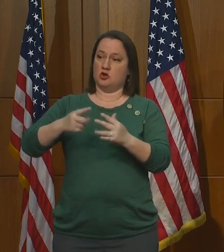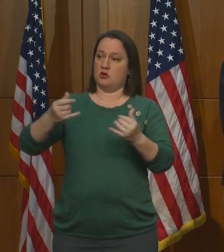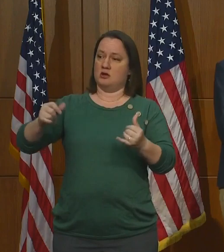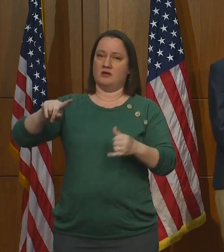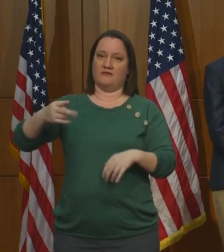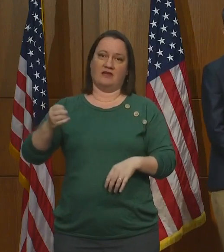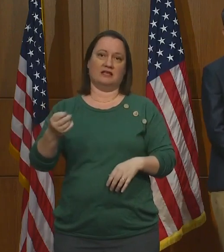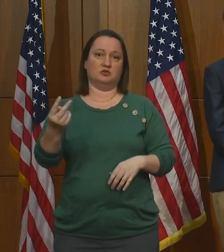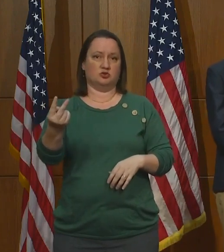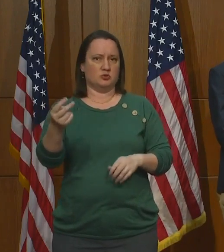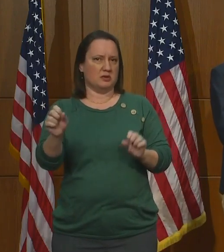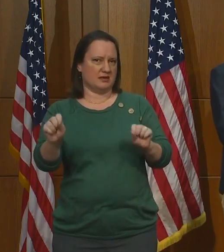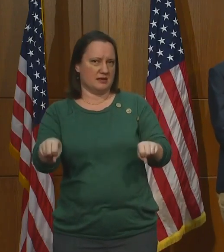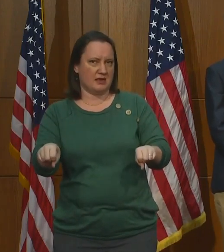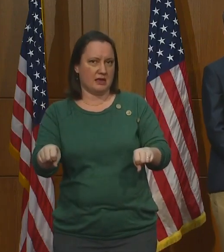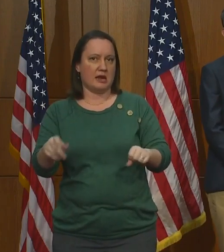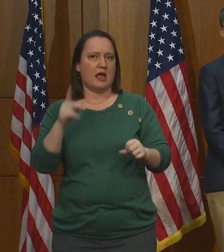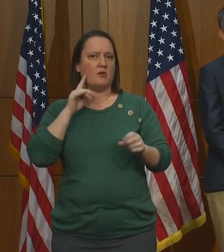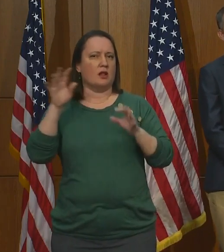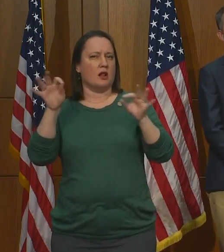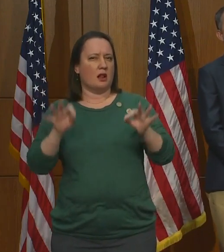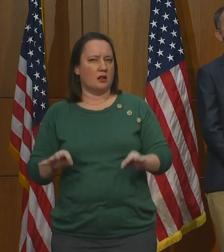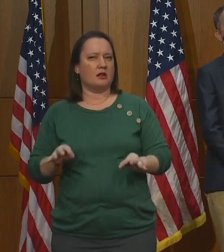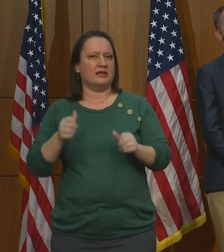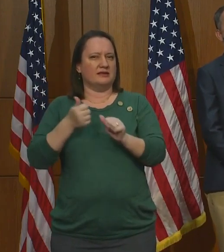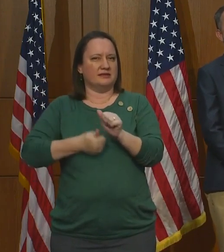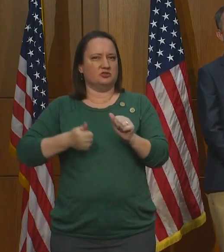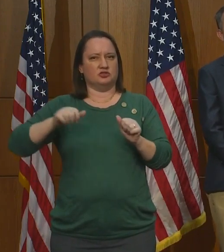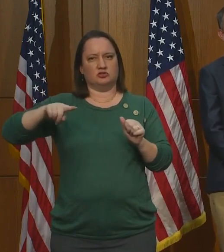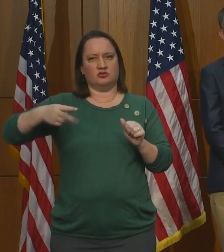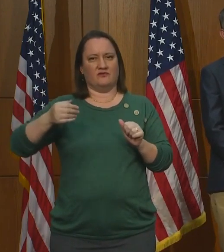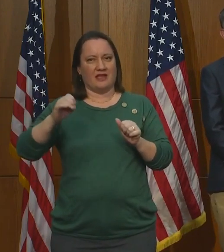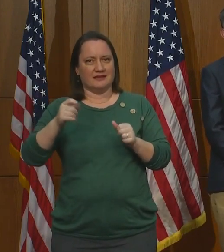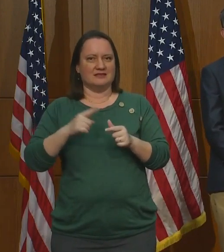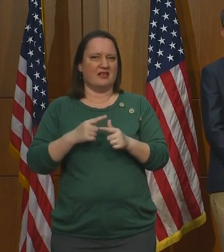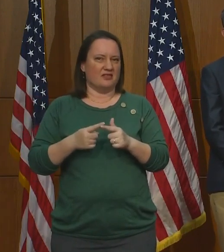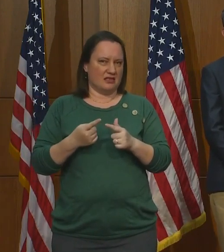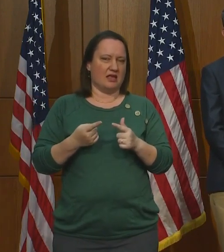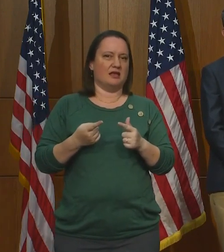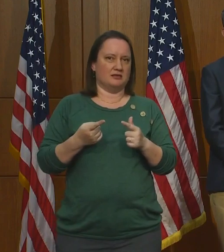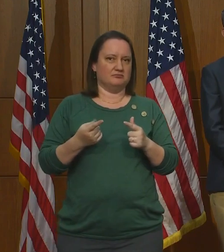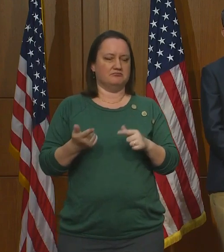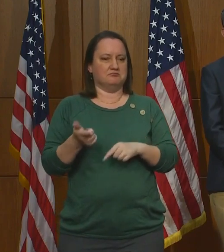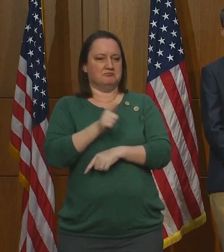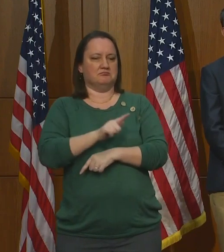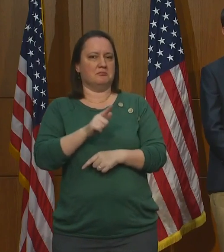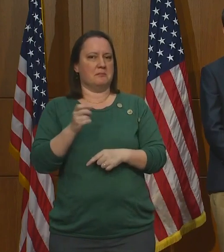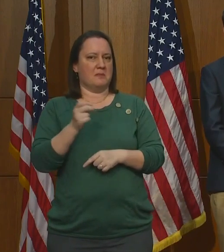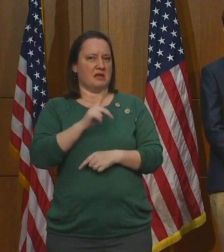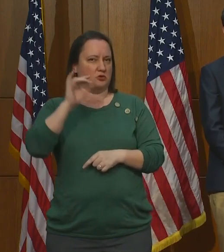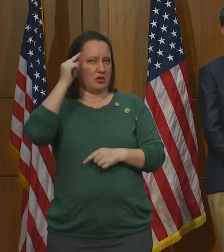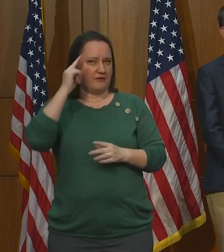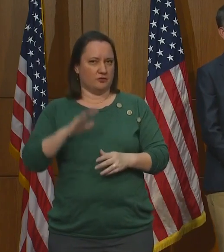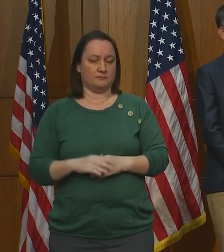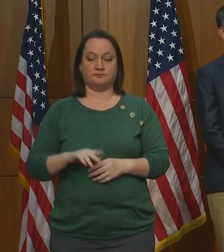BUT THAT MEANS THAT MORE. DIVISIONS WILL MOST OF MOVE IF. YOU SO I'M GONNA GO INTO A LITTLE BIT MORE DEPTH ON EACH